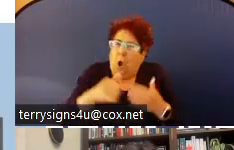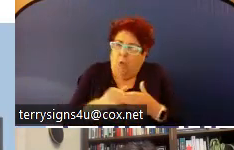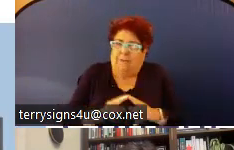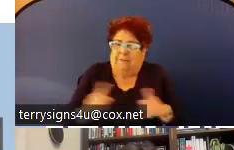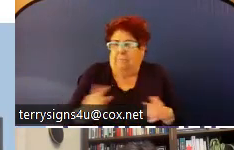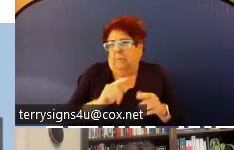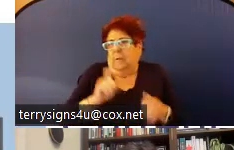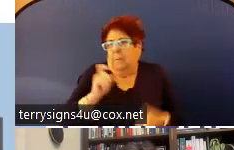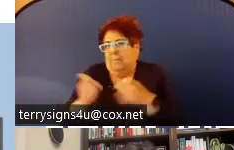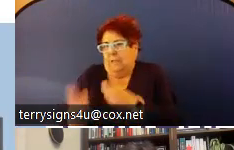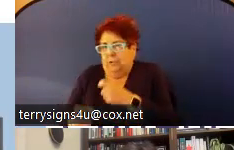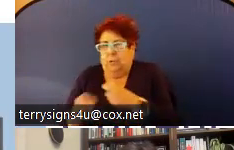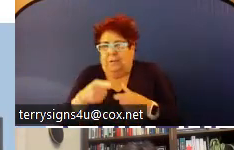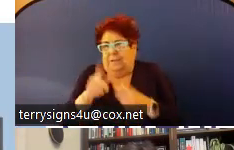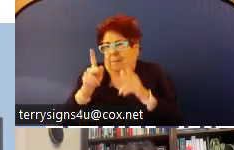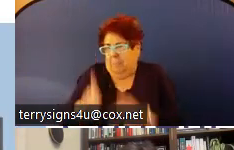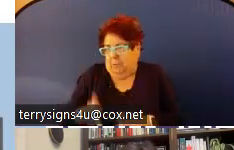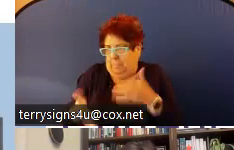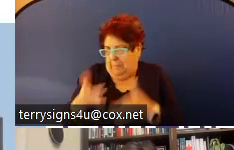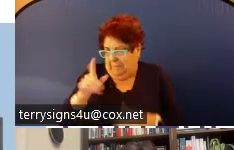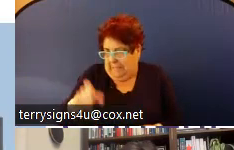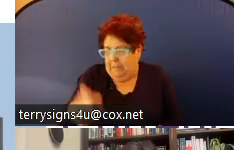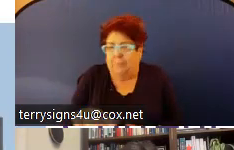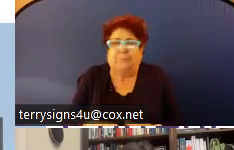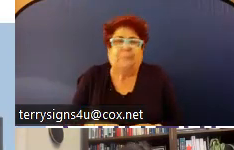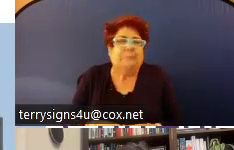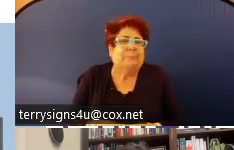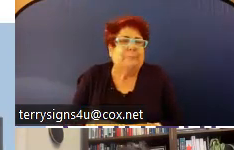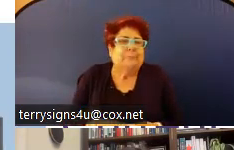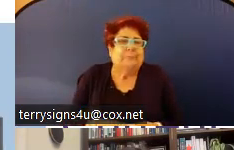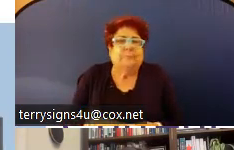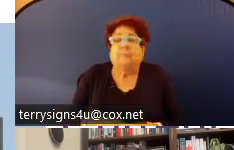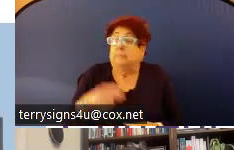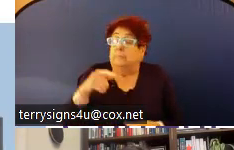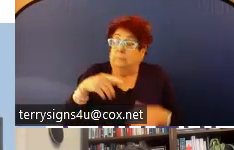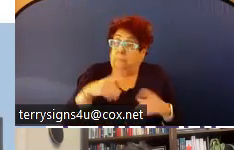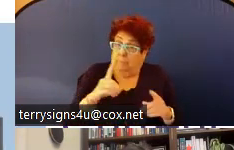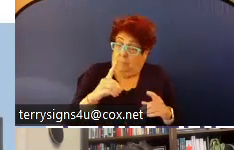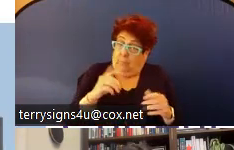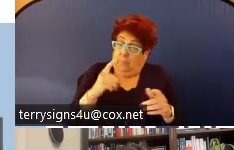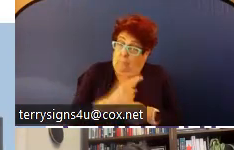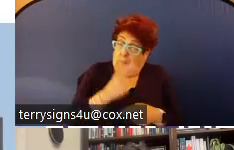And that is then in conversation with us and regular monthly meetings, the town of Chapel